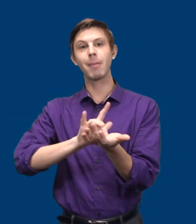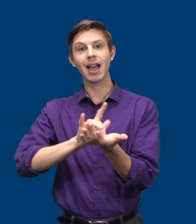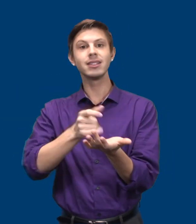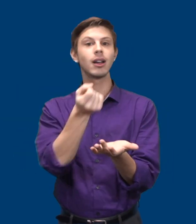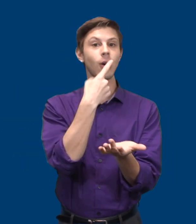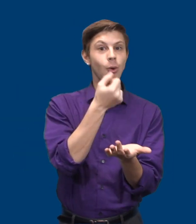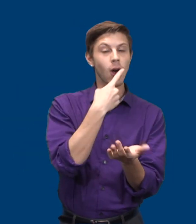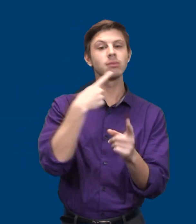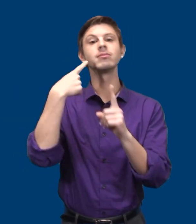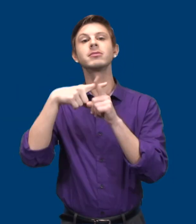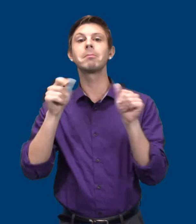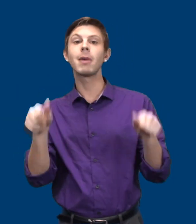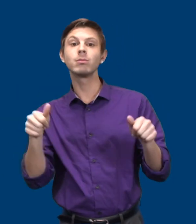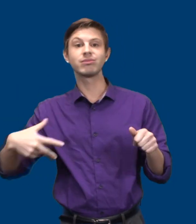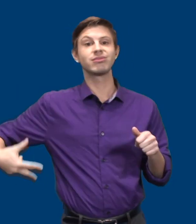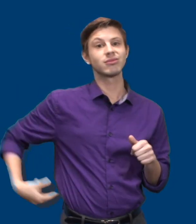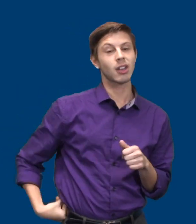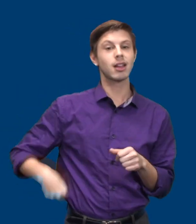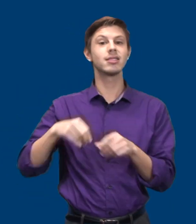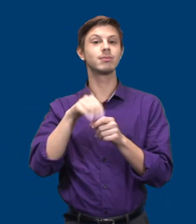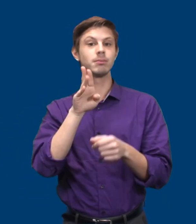Antibiotics are commonly given orally or injected on the butt.